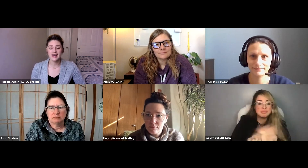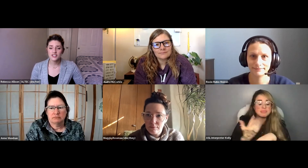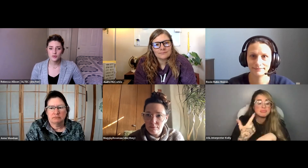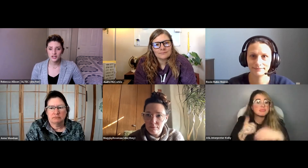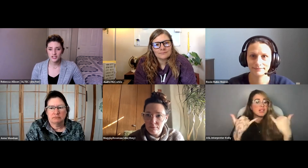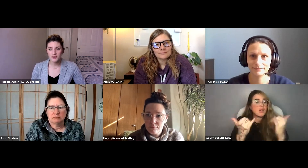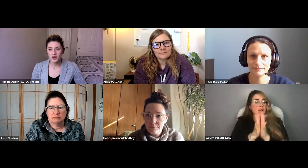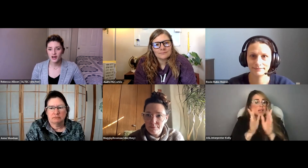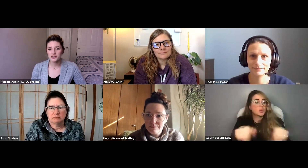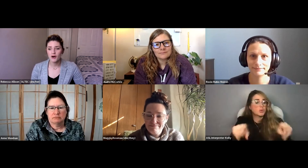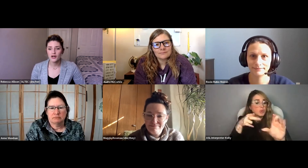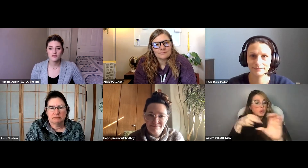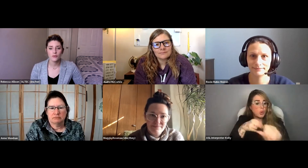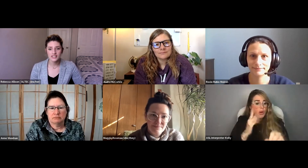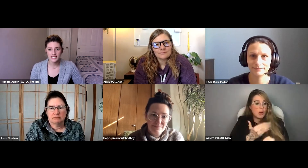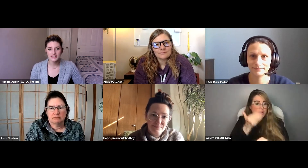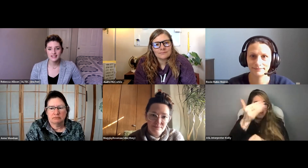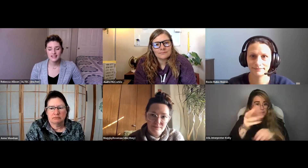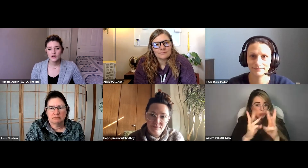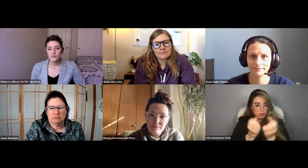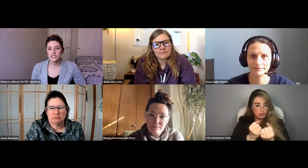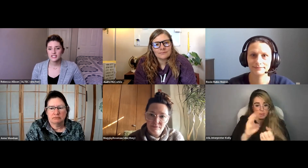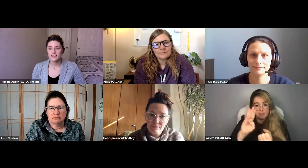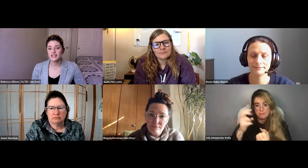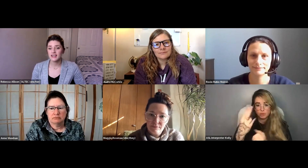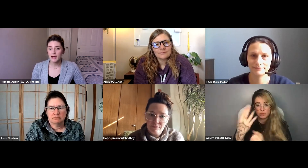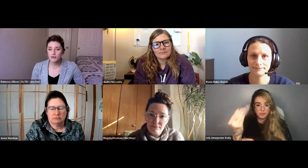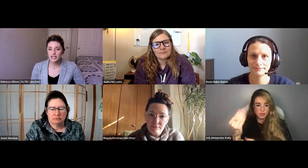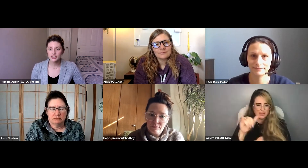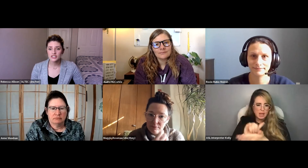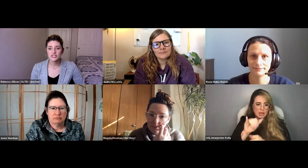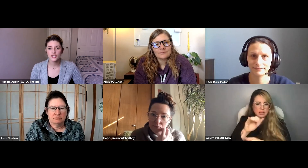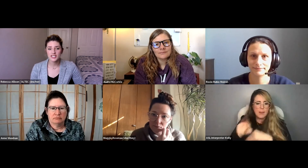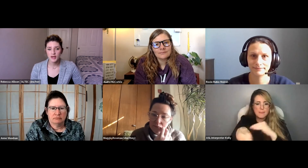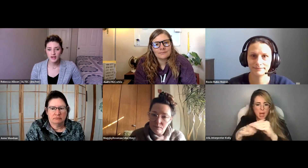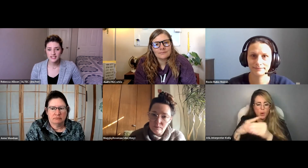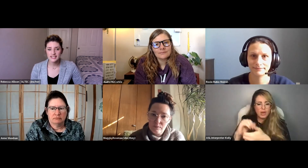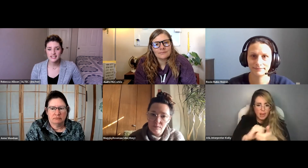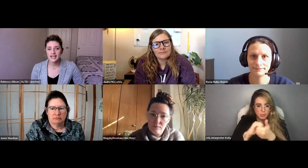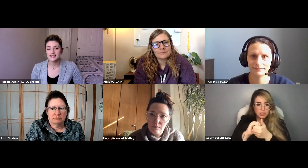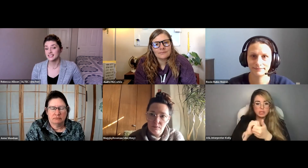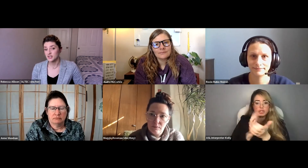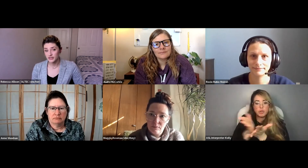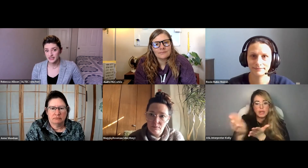next workshop on March 14th which is on collaboration, transparency, accessibility,